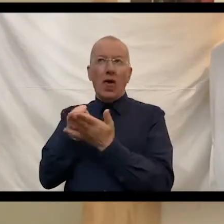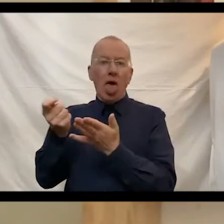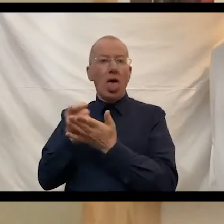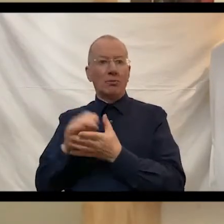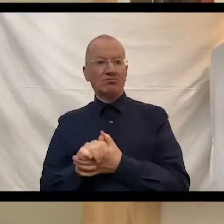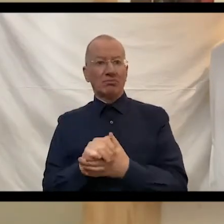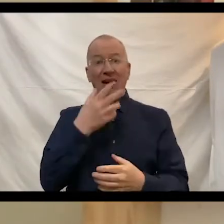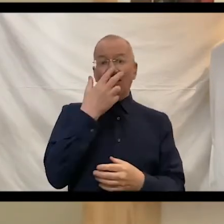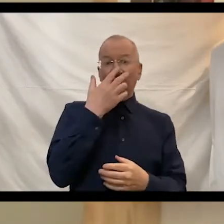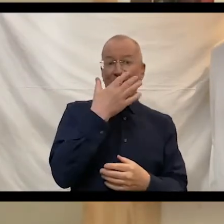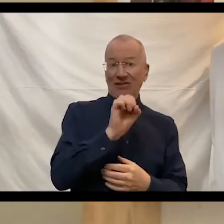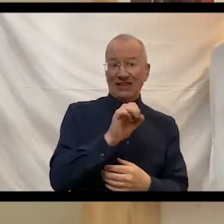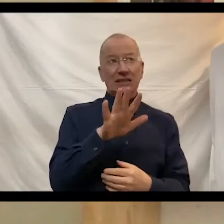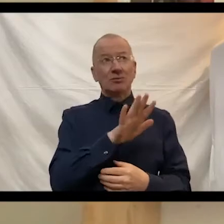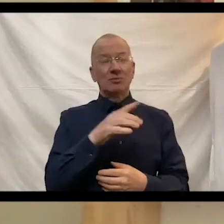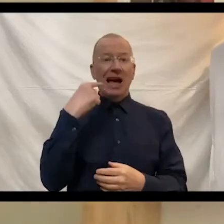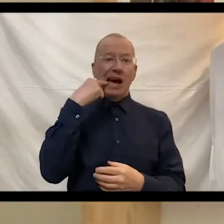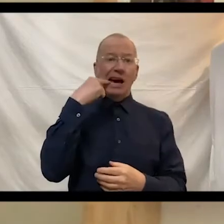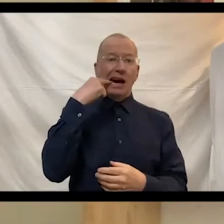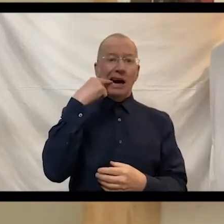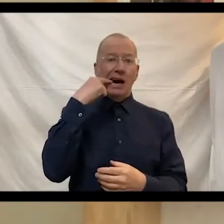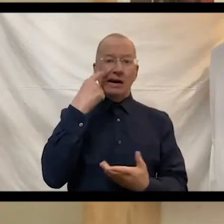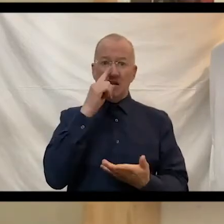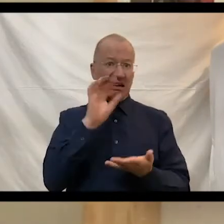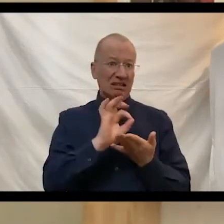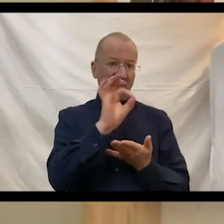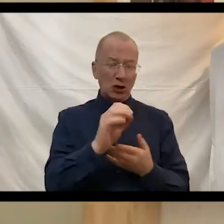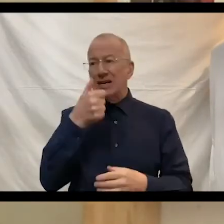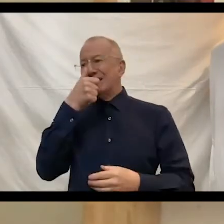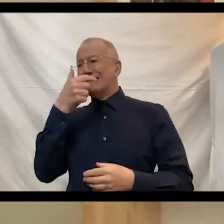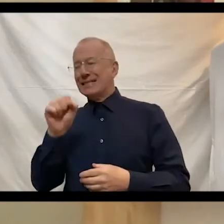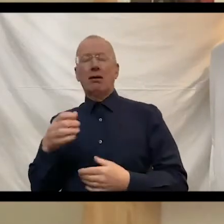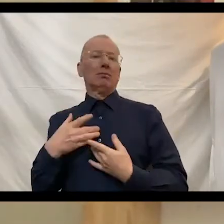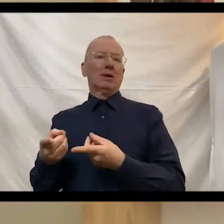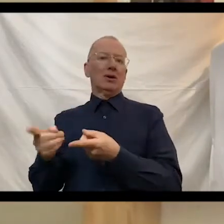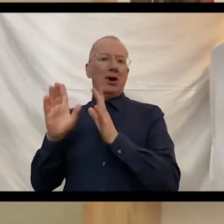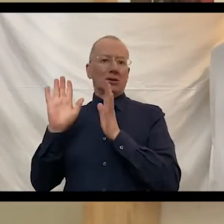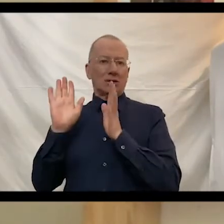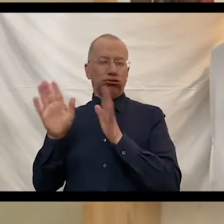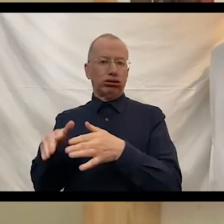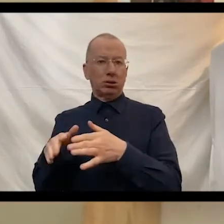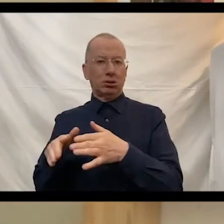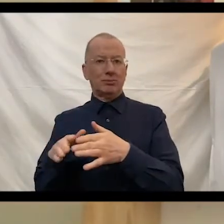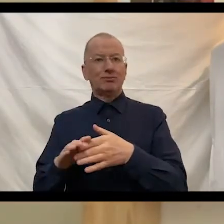fifties, dentistry you can't afford; oh my god, sixties,